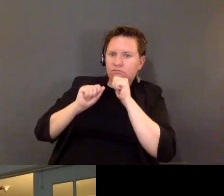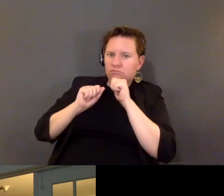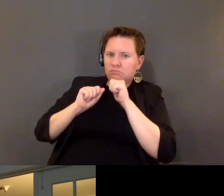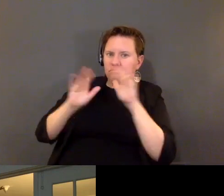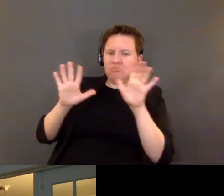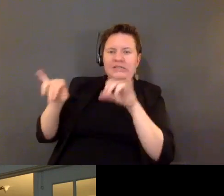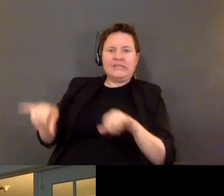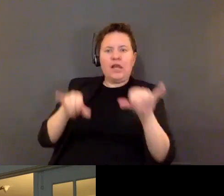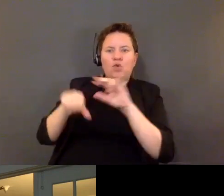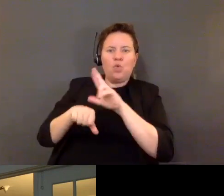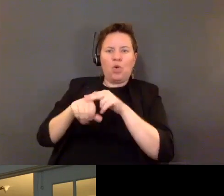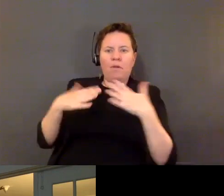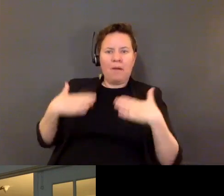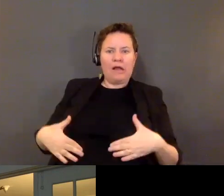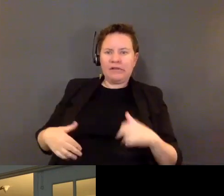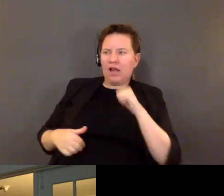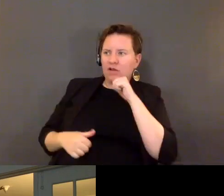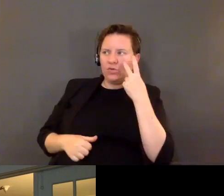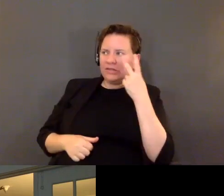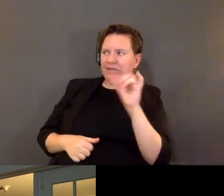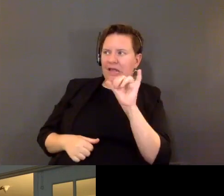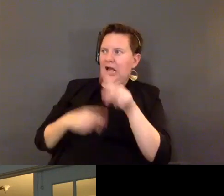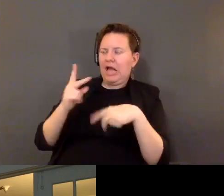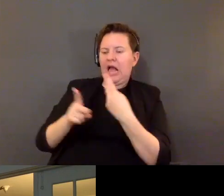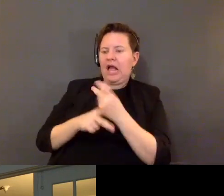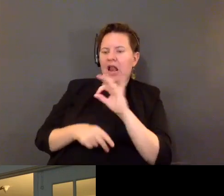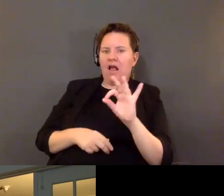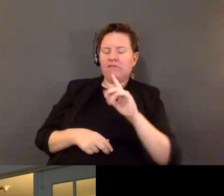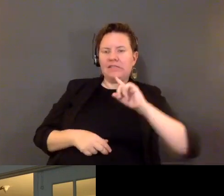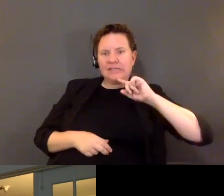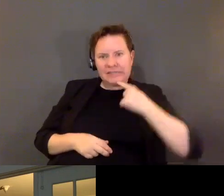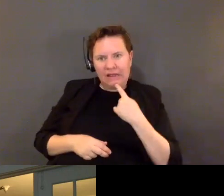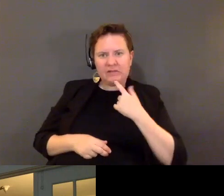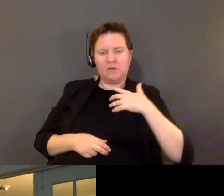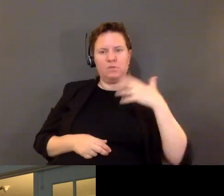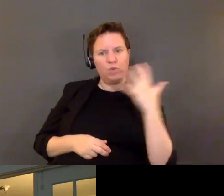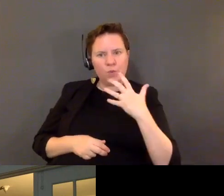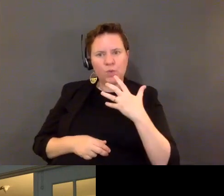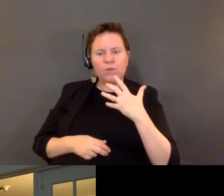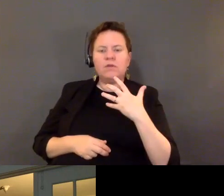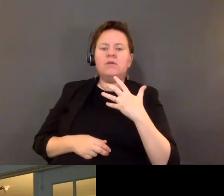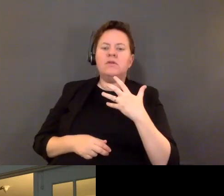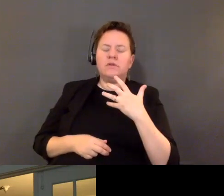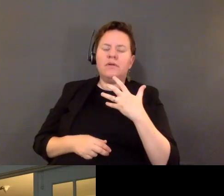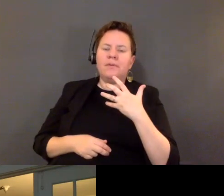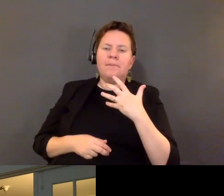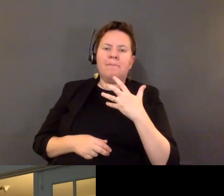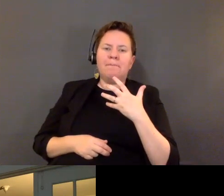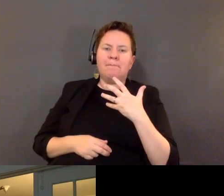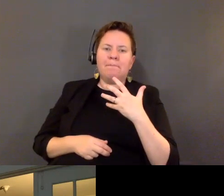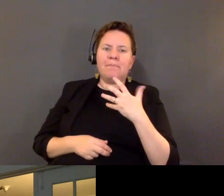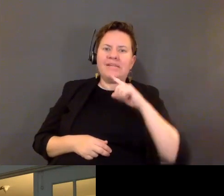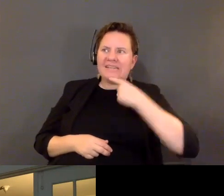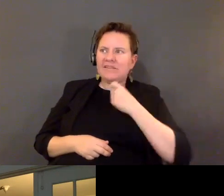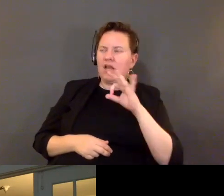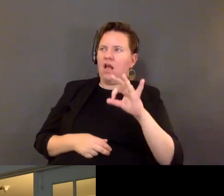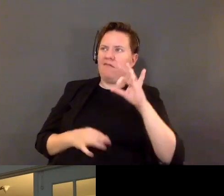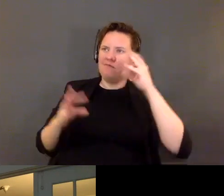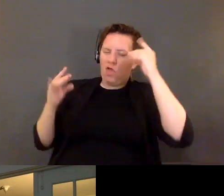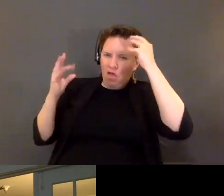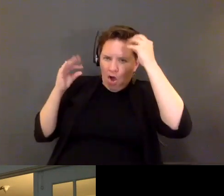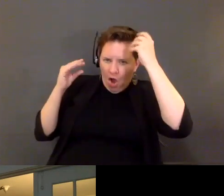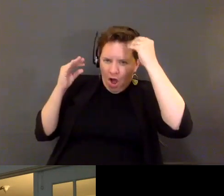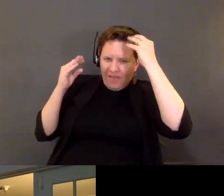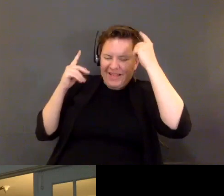bodies i don't see that kind of intensity of occupation of the body and for me that's the